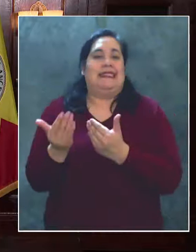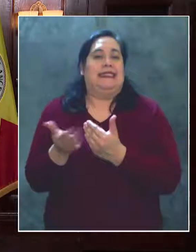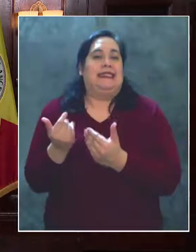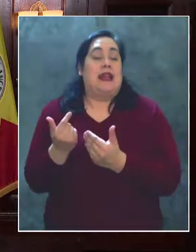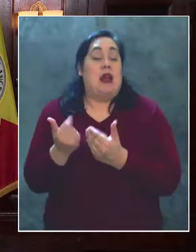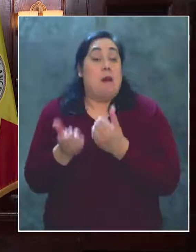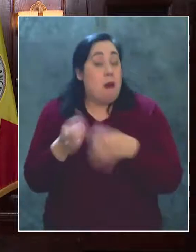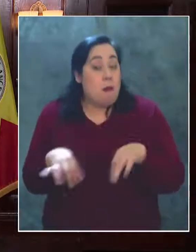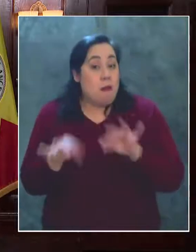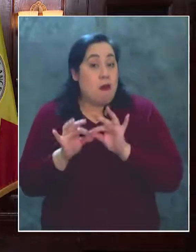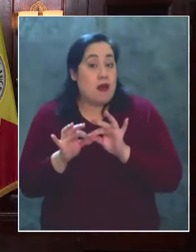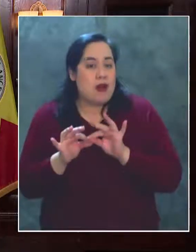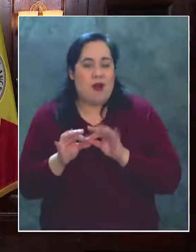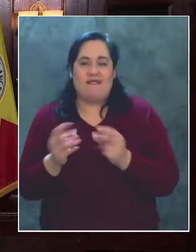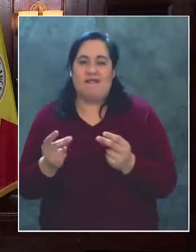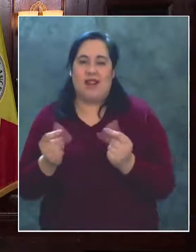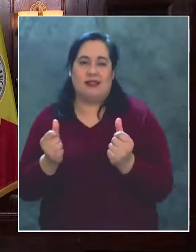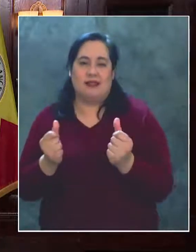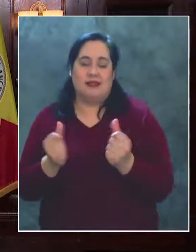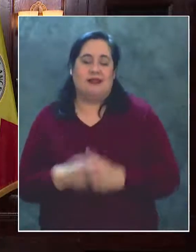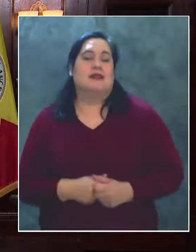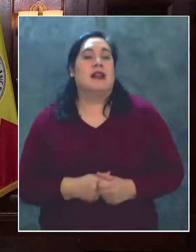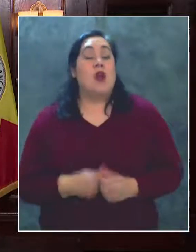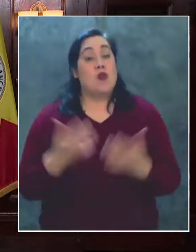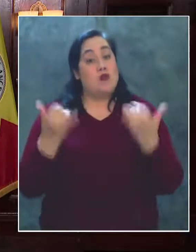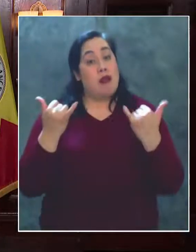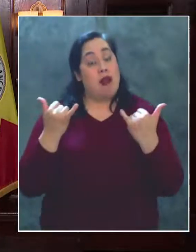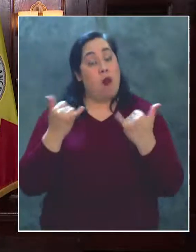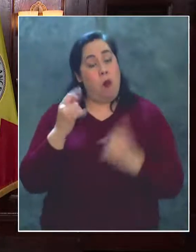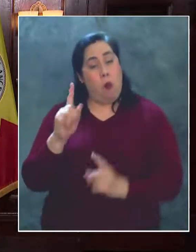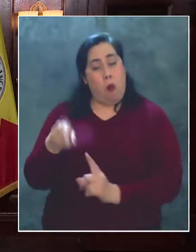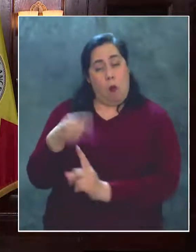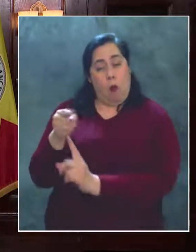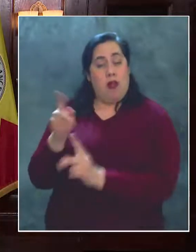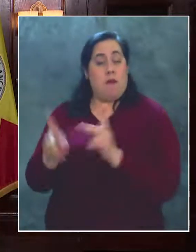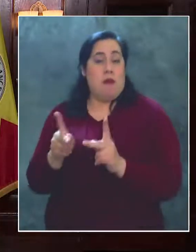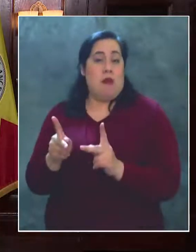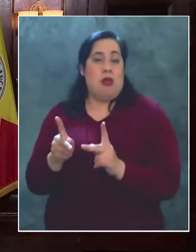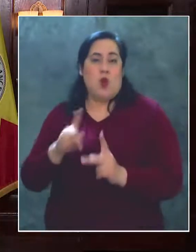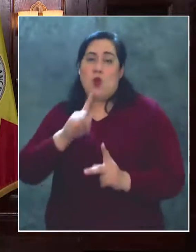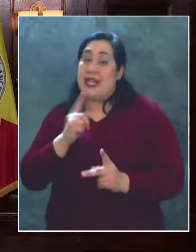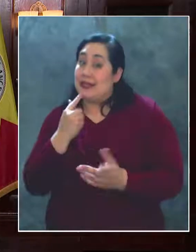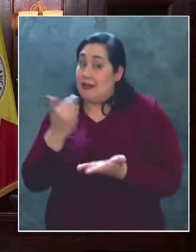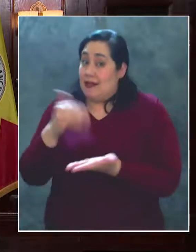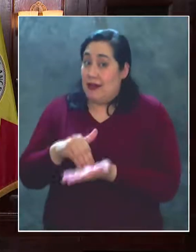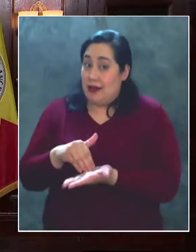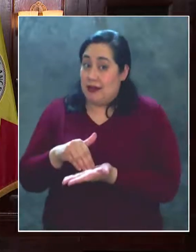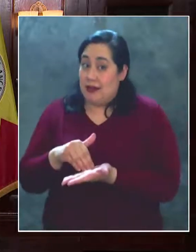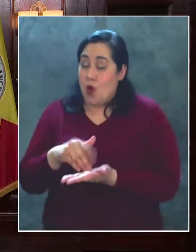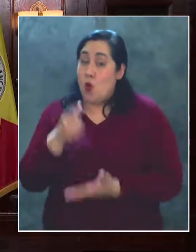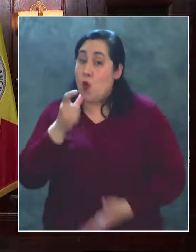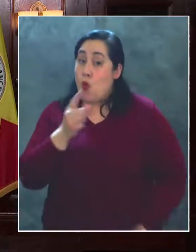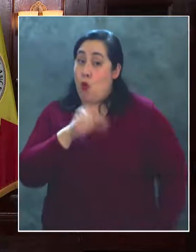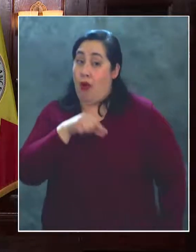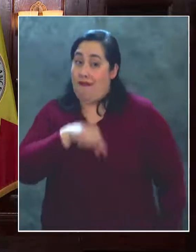PEOPLE THROUGH AND CONVENIENTLY AND RAPIDLY. AND RIGHT NOW THE ONLY PEOPLE TO REITERATE THAT THAT ARE